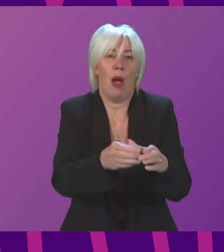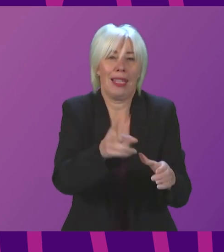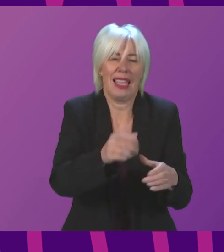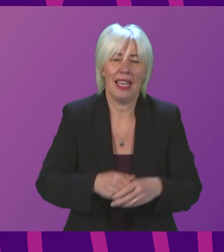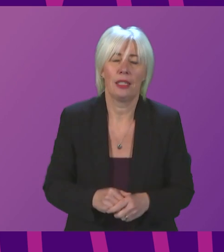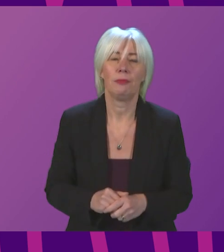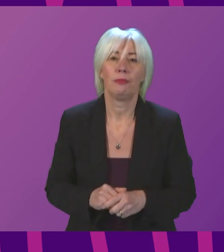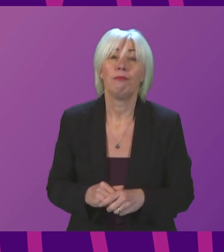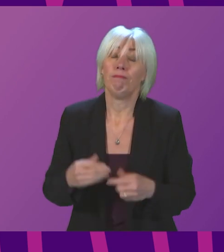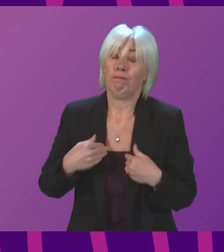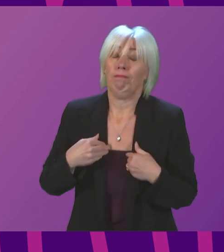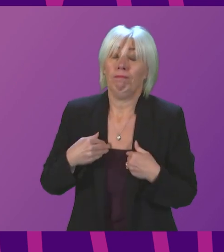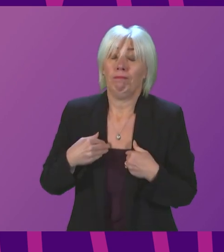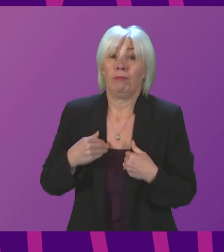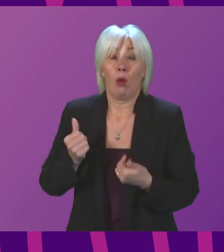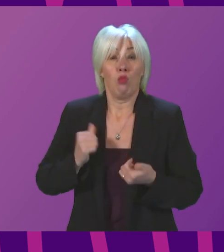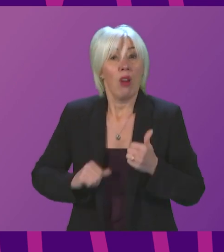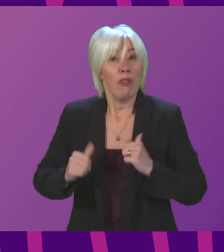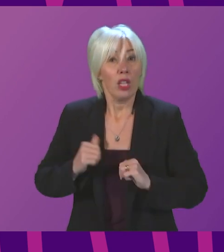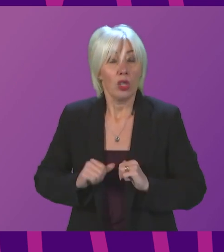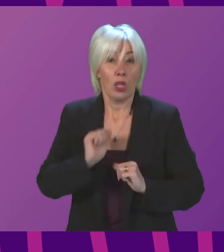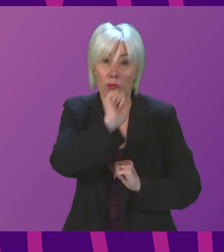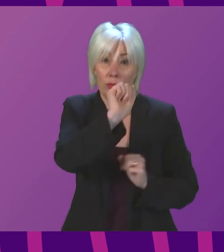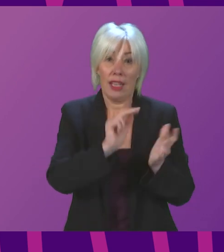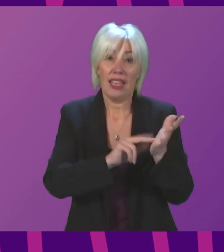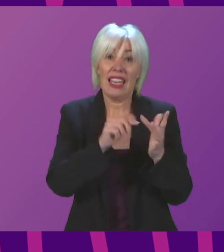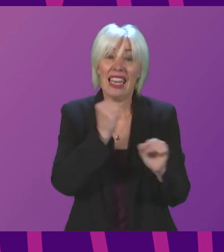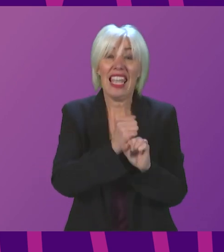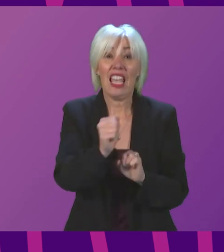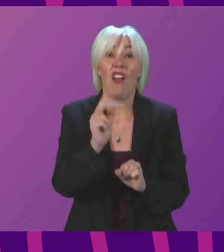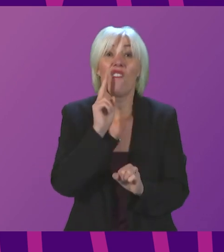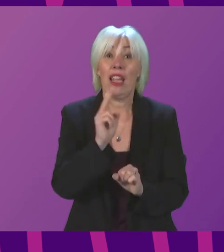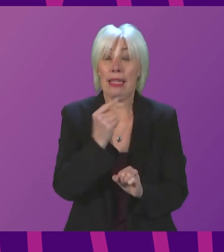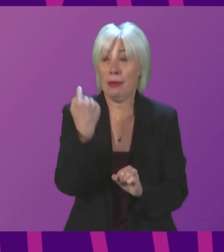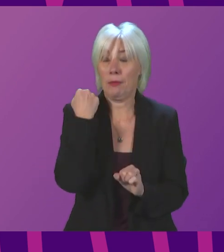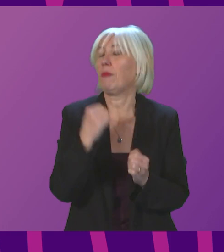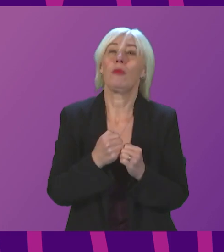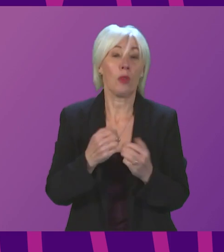When I had the privilege of being in Nigg on Friday, I welcomed the investment of the